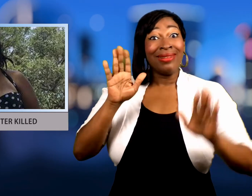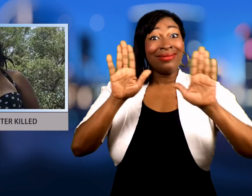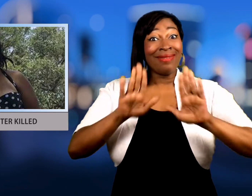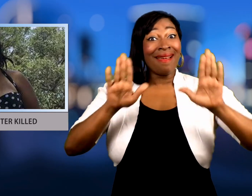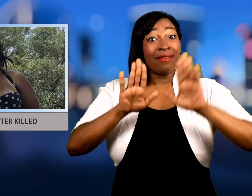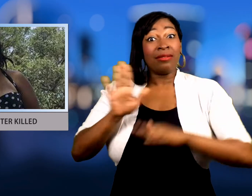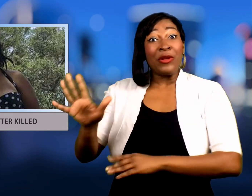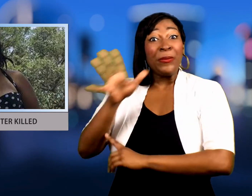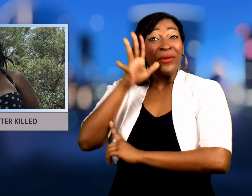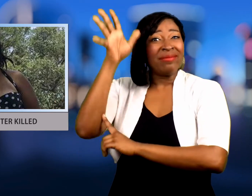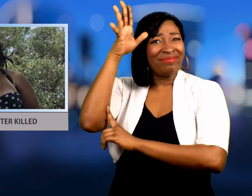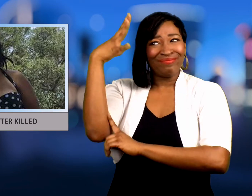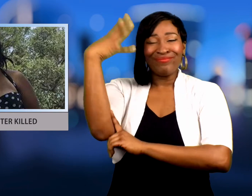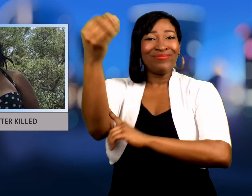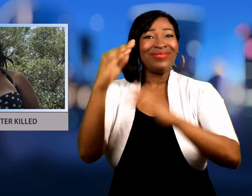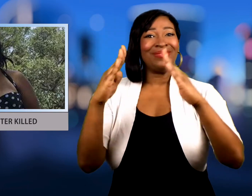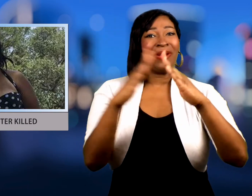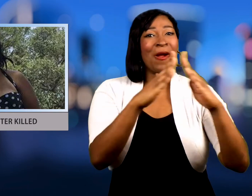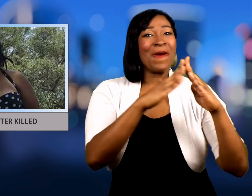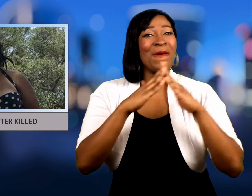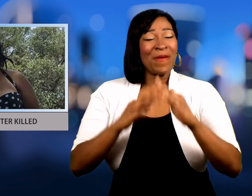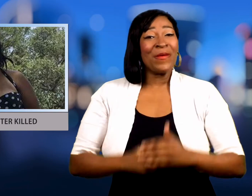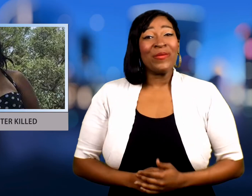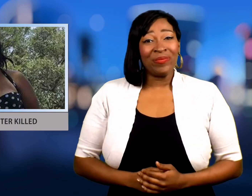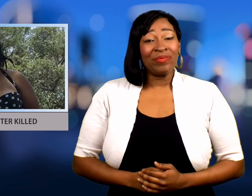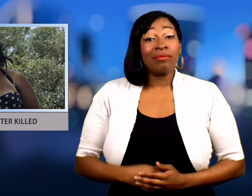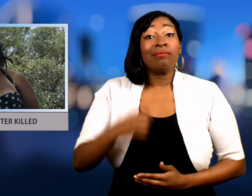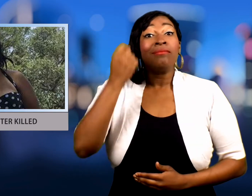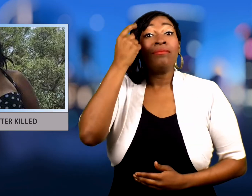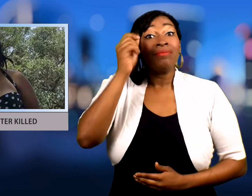Her parents were out of town on Sunday but her mother